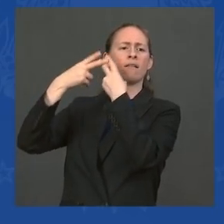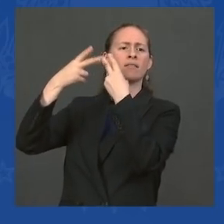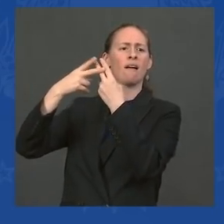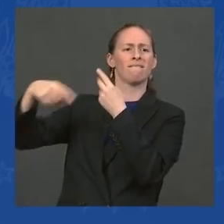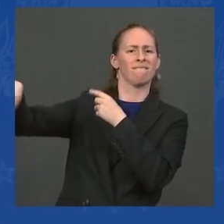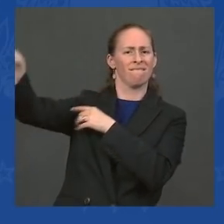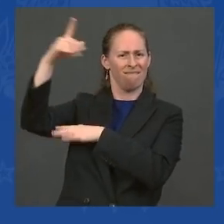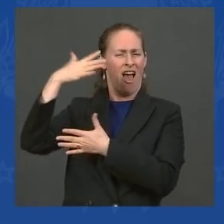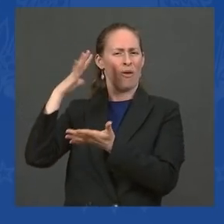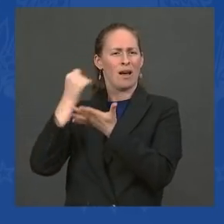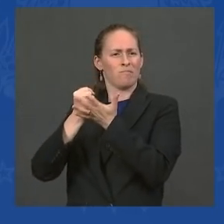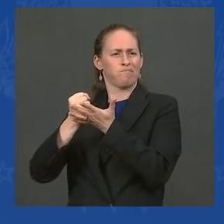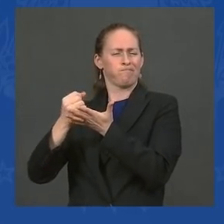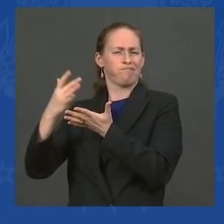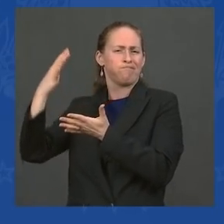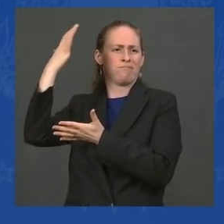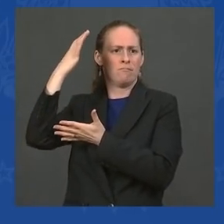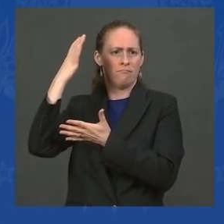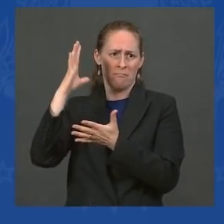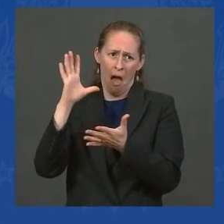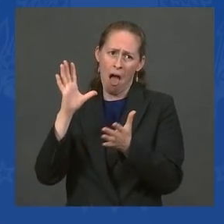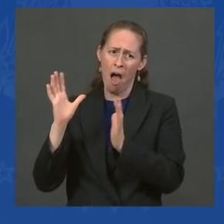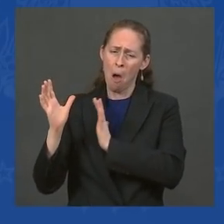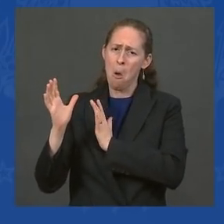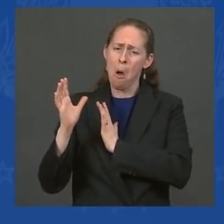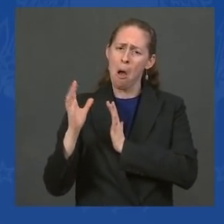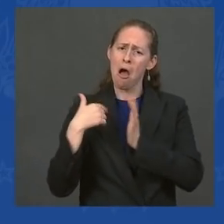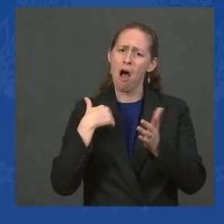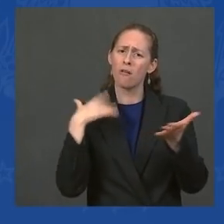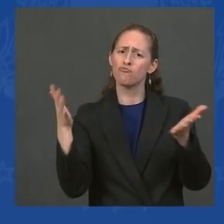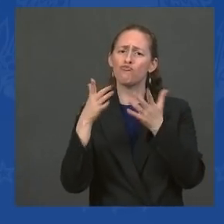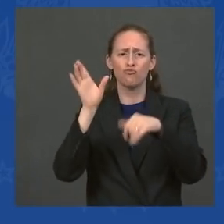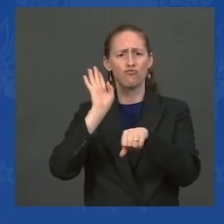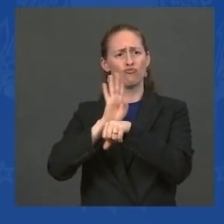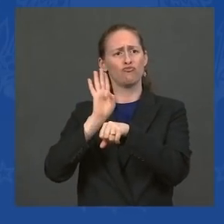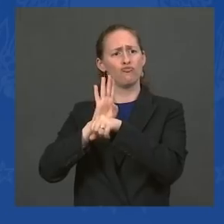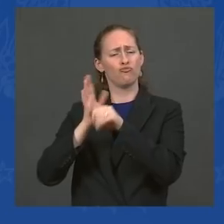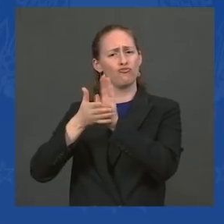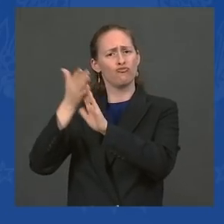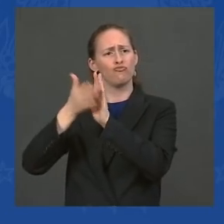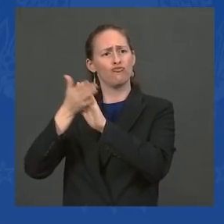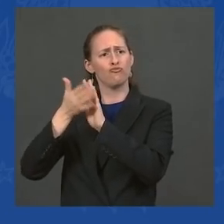I'm also listed for 36 years as the poorest man in the Congress. But I make big money now; I'm President.